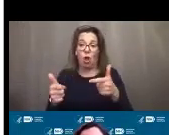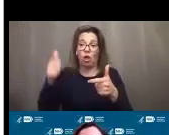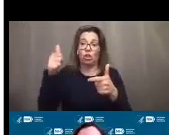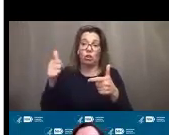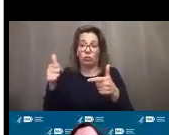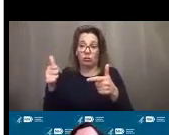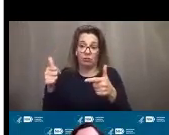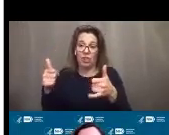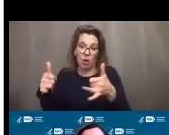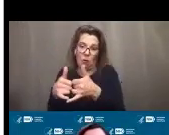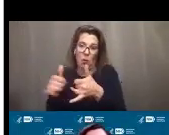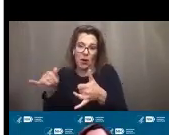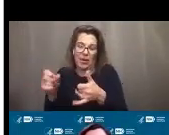and the guidance that they need.